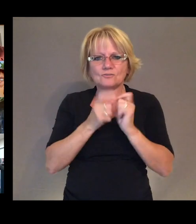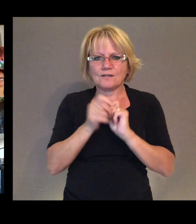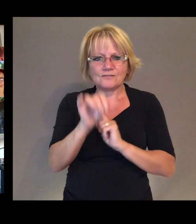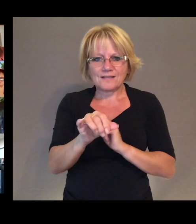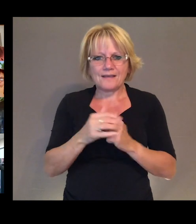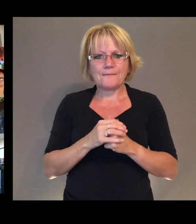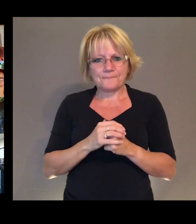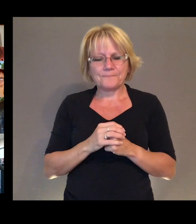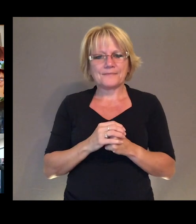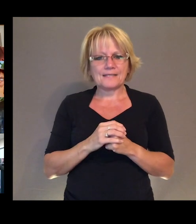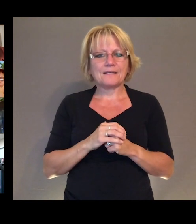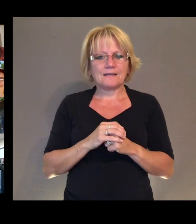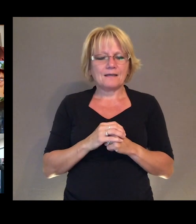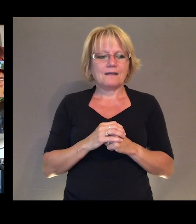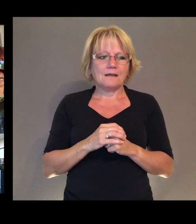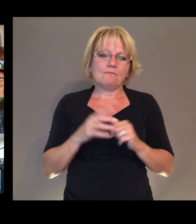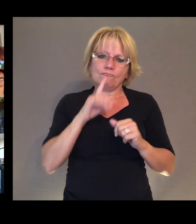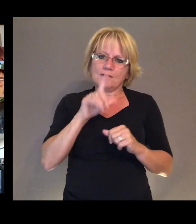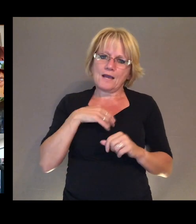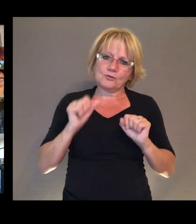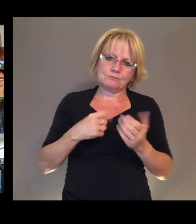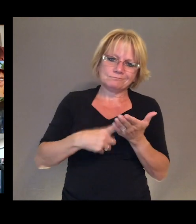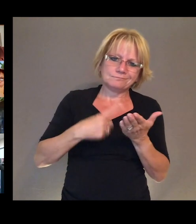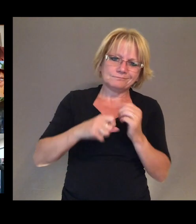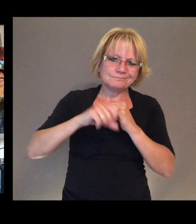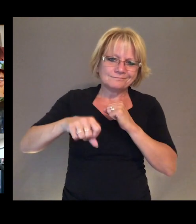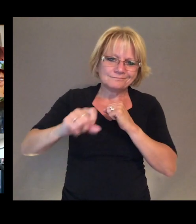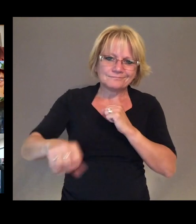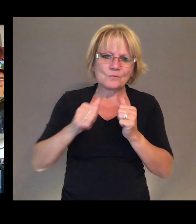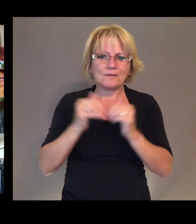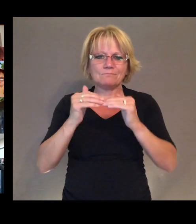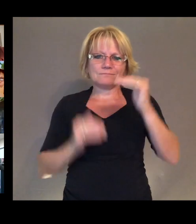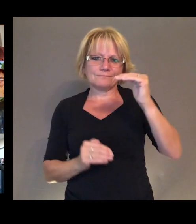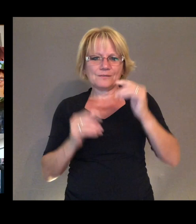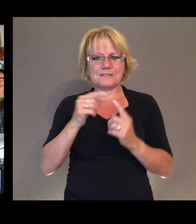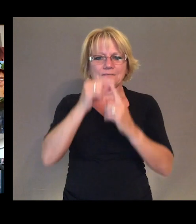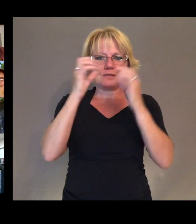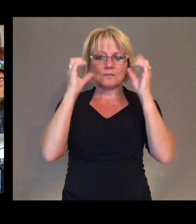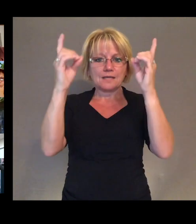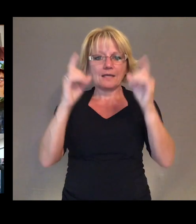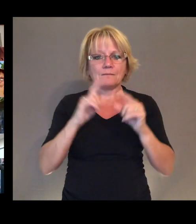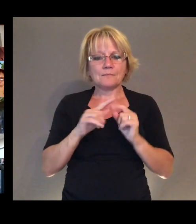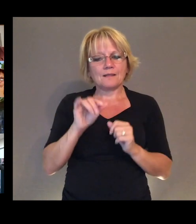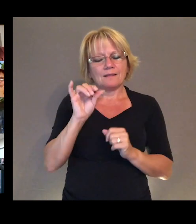I could talk for hours about the inequities in special education, but you know, special education is intention, right?